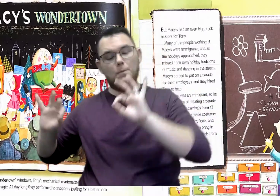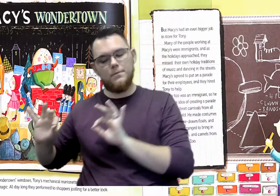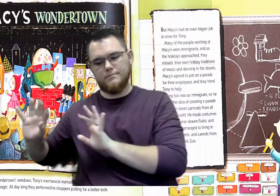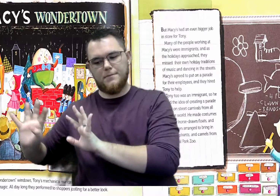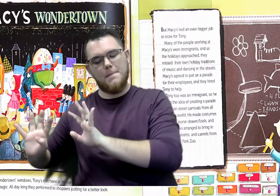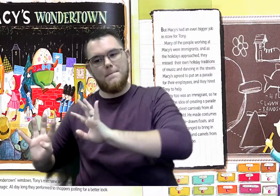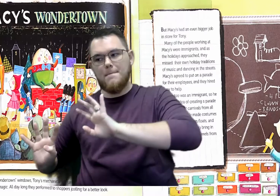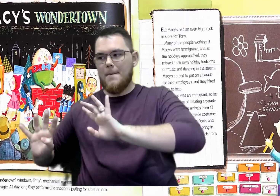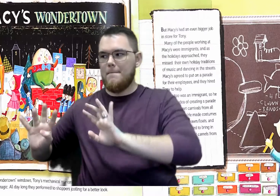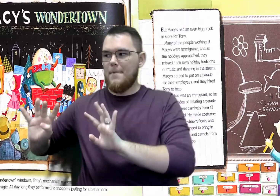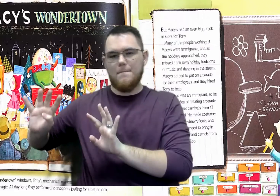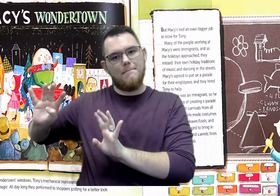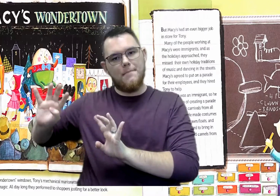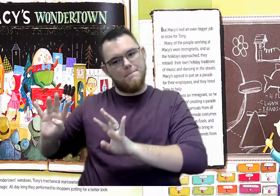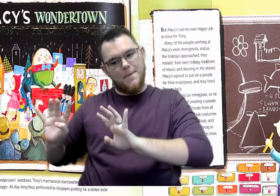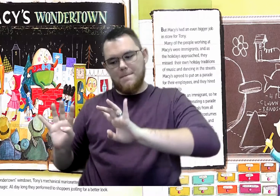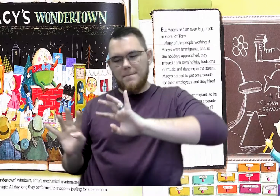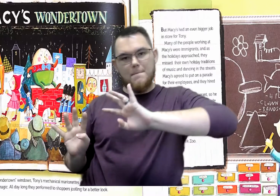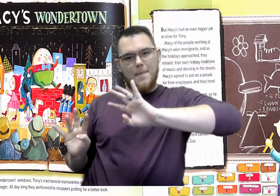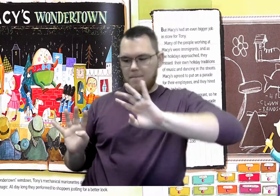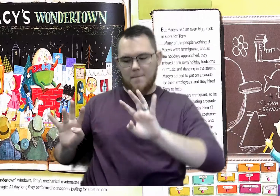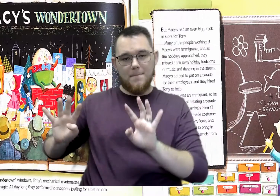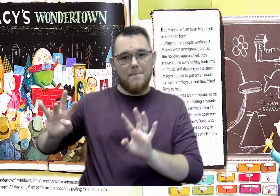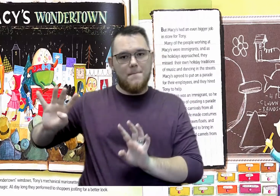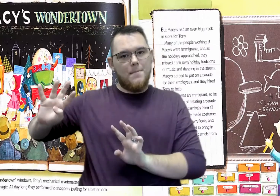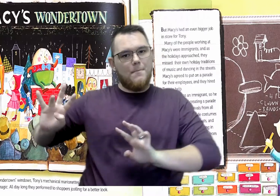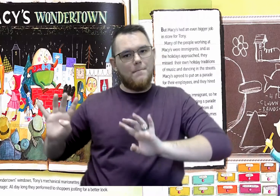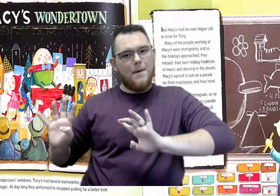as if by magic.